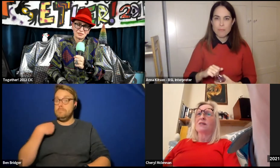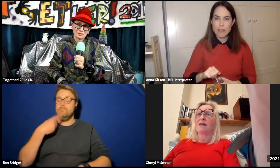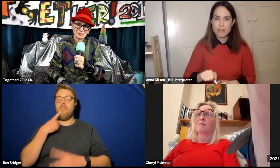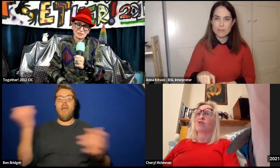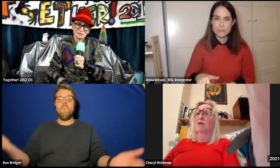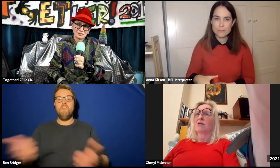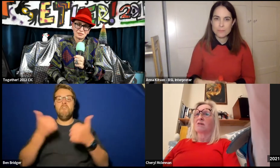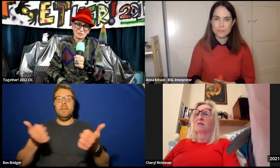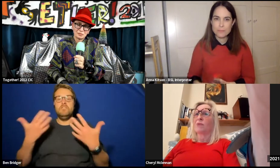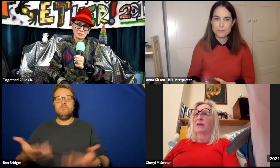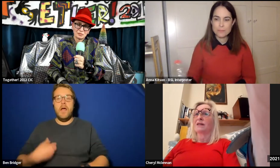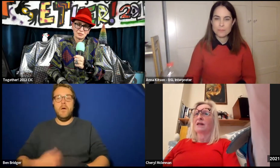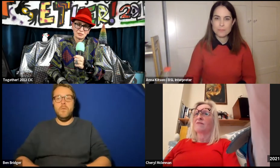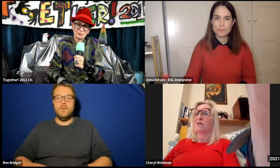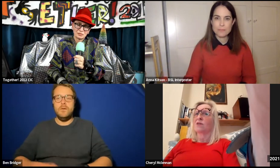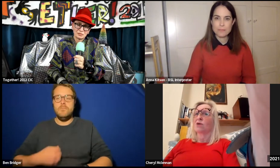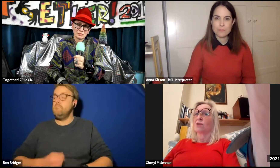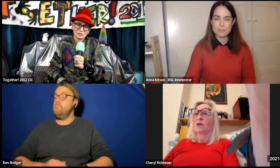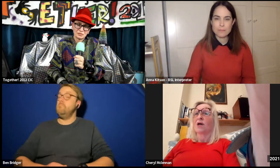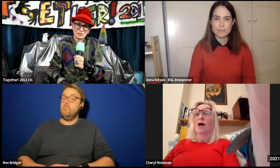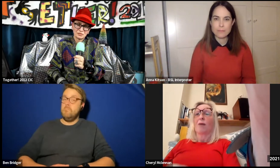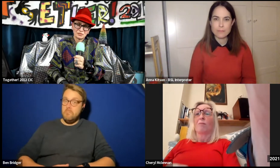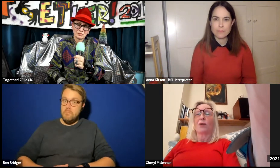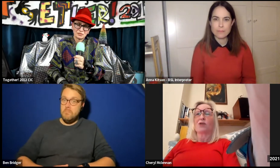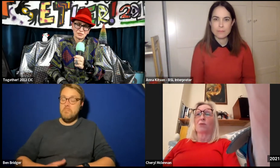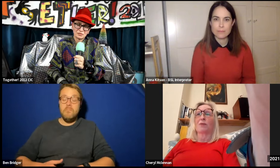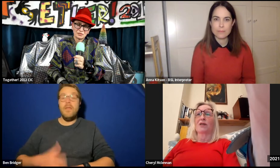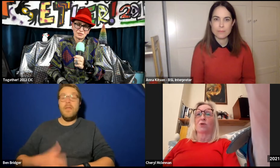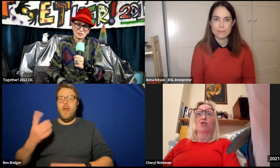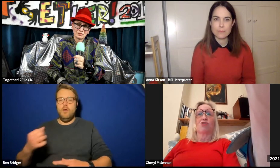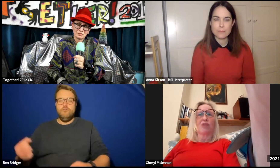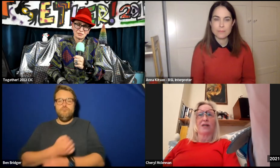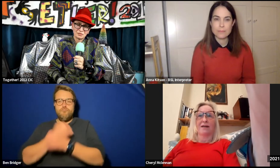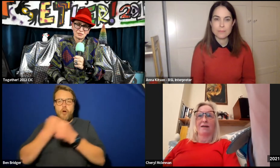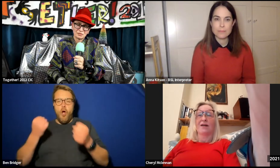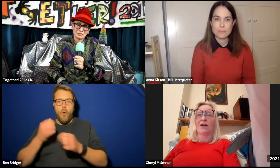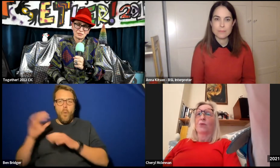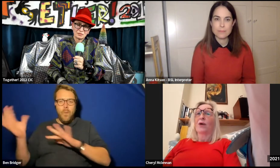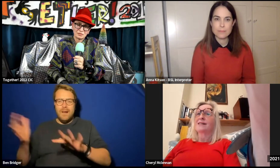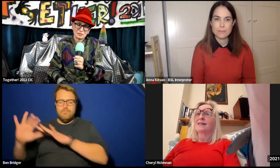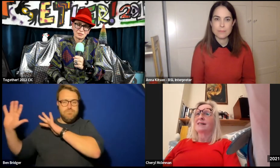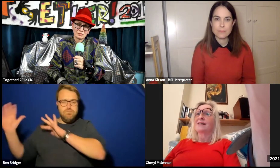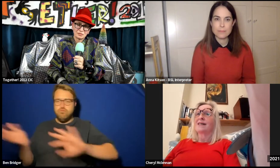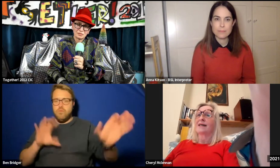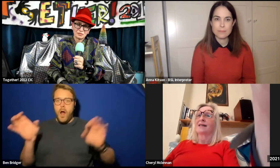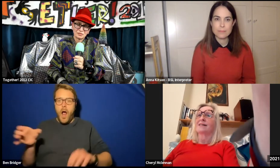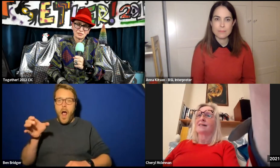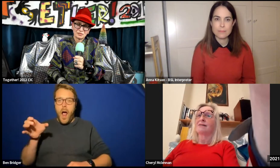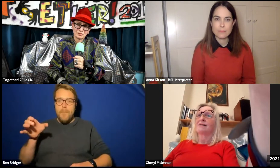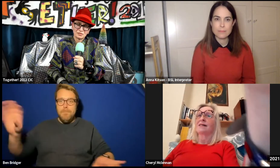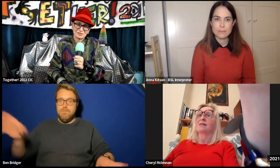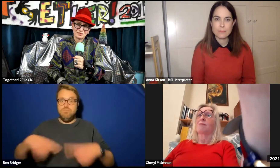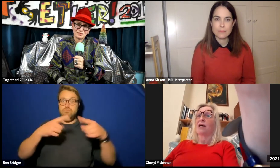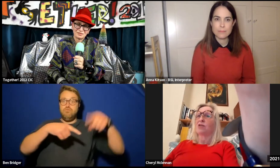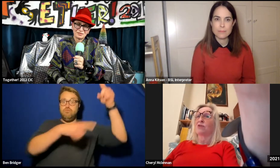Then unknown to him A strong gust of wind lifted the cup And blew it into a tree Where to this day it still sits